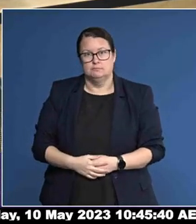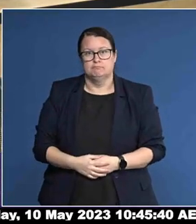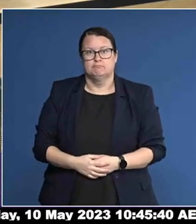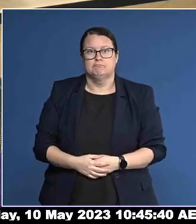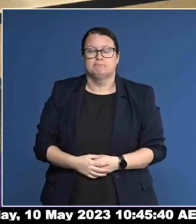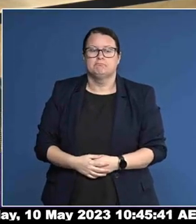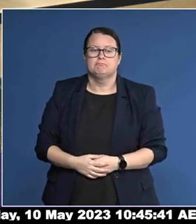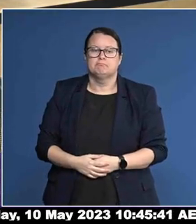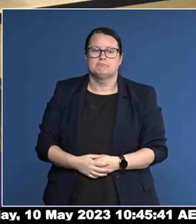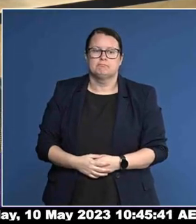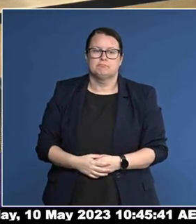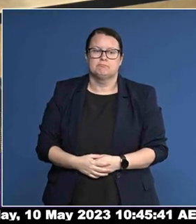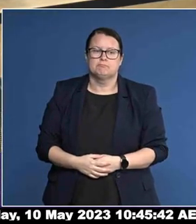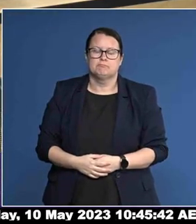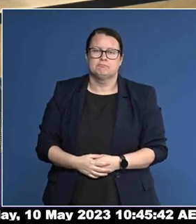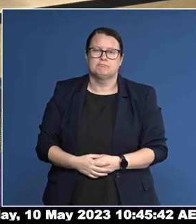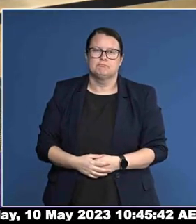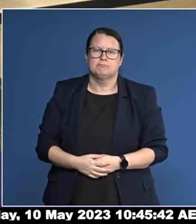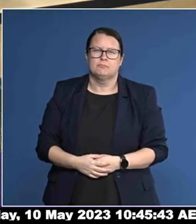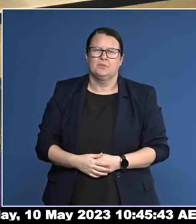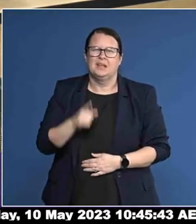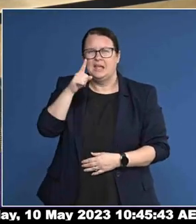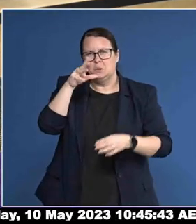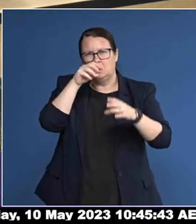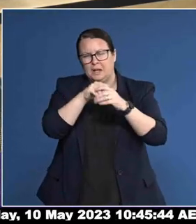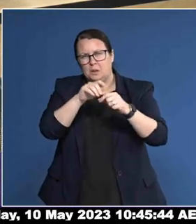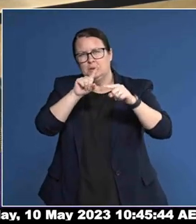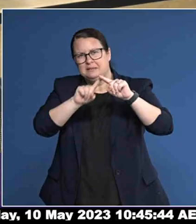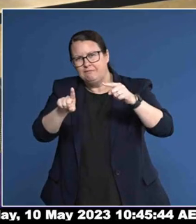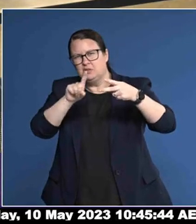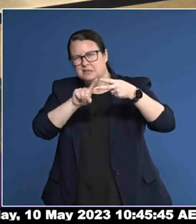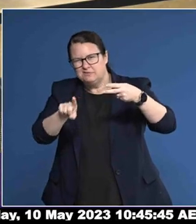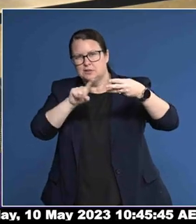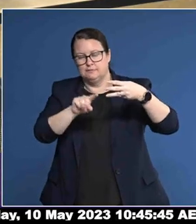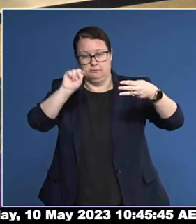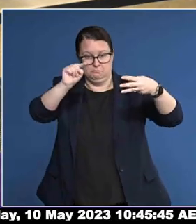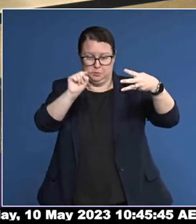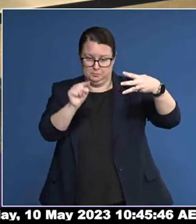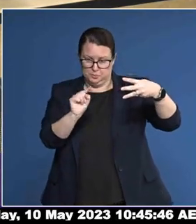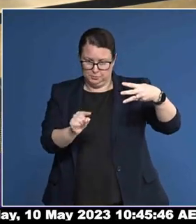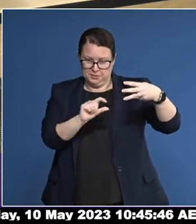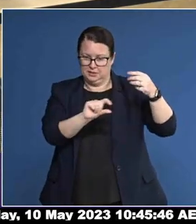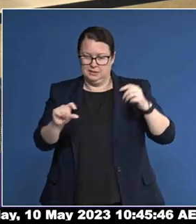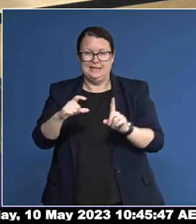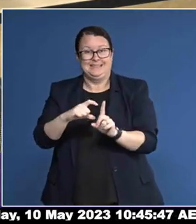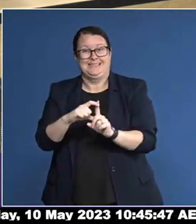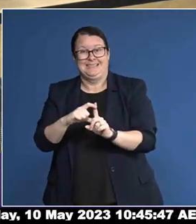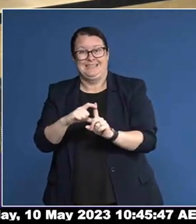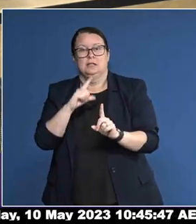And you set out a number of matters, and at sub-section (d) it includes the use of visual